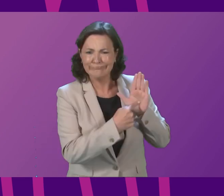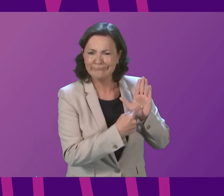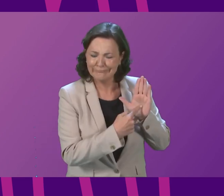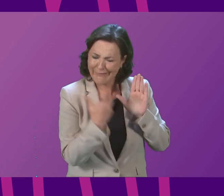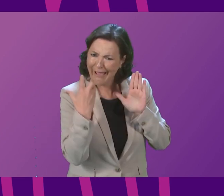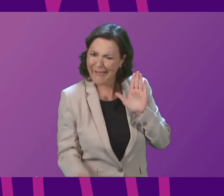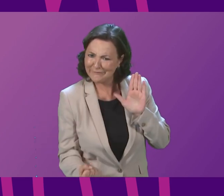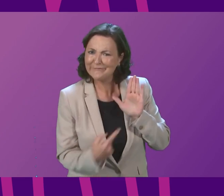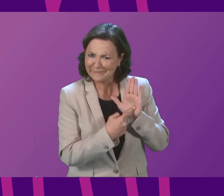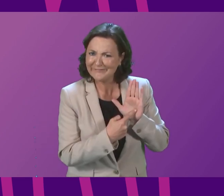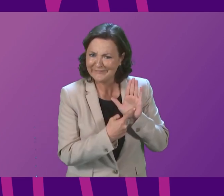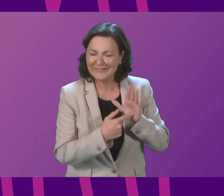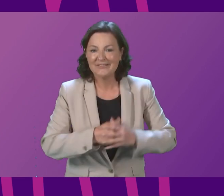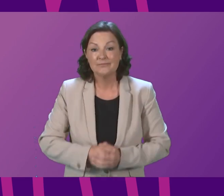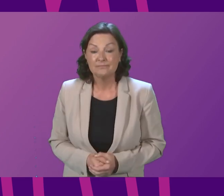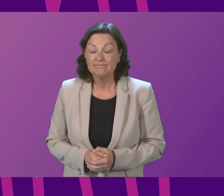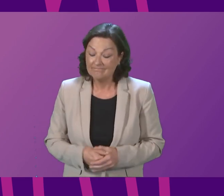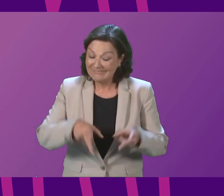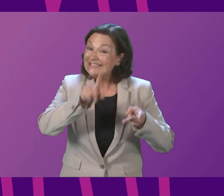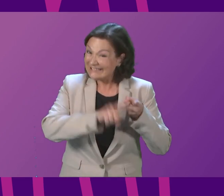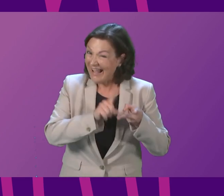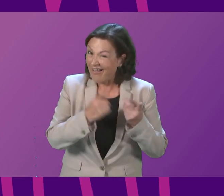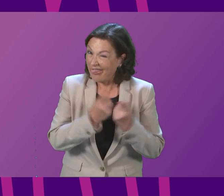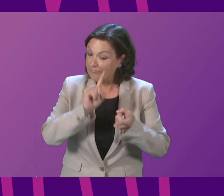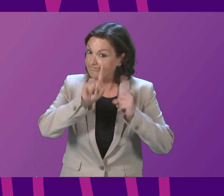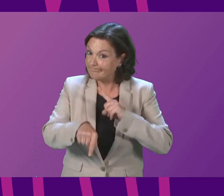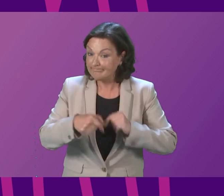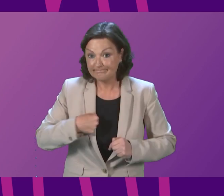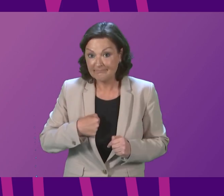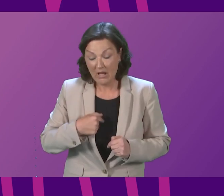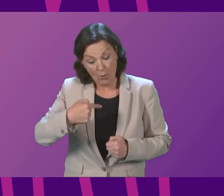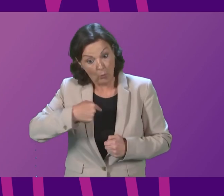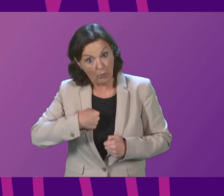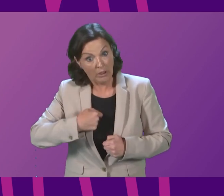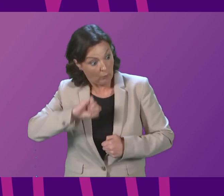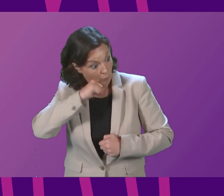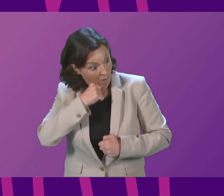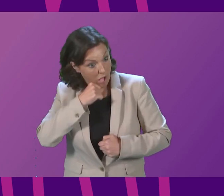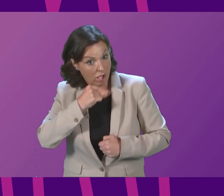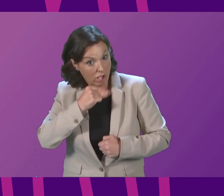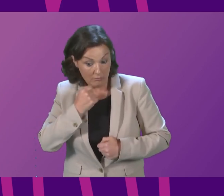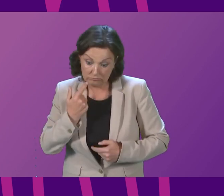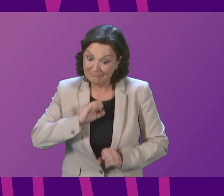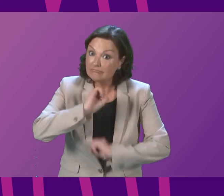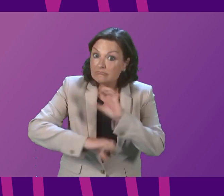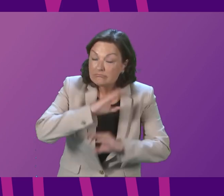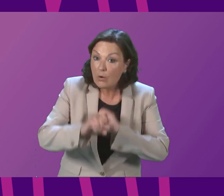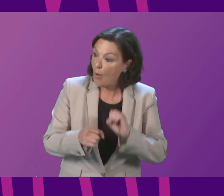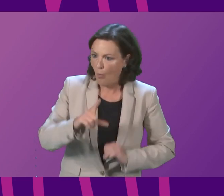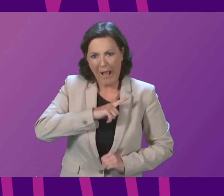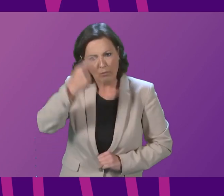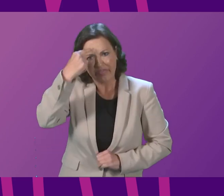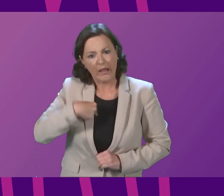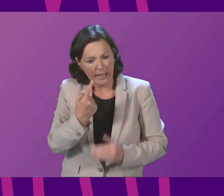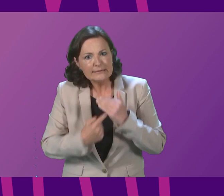The second point is that the case for independence is not distinct or separate from the big challenges